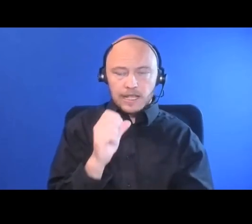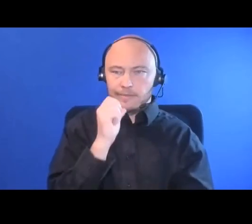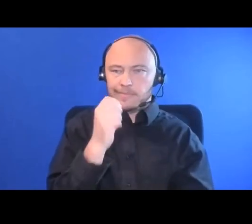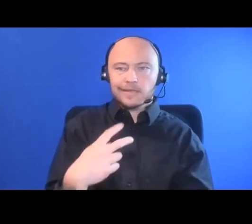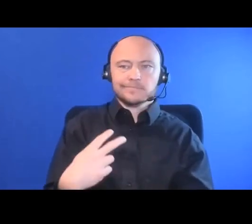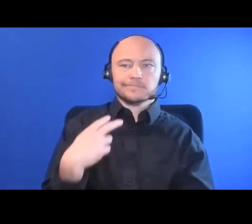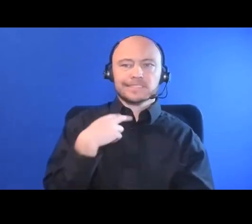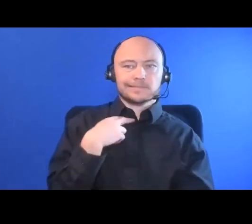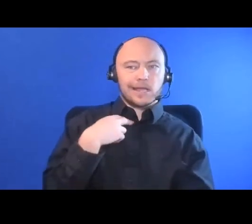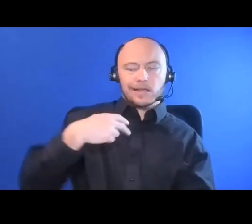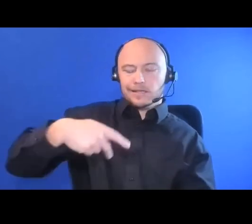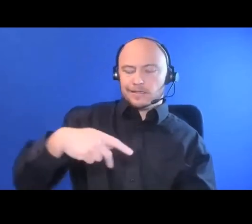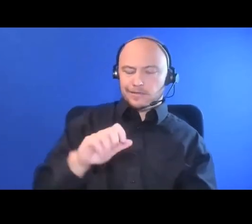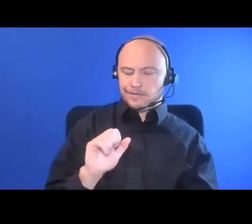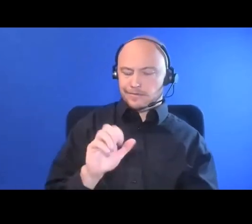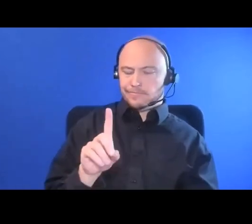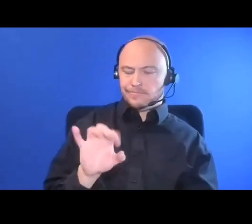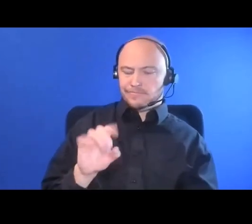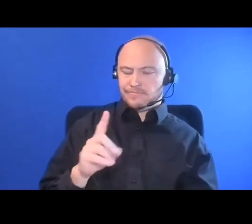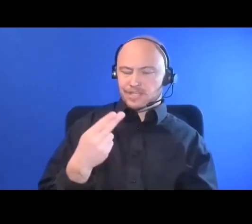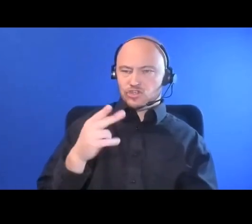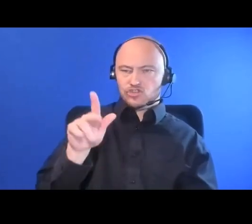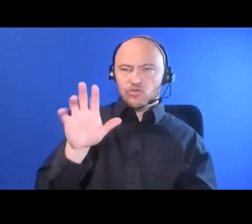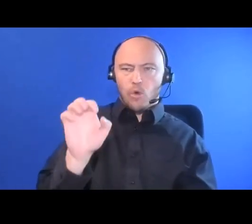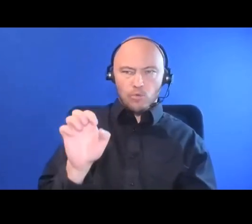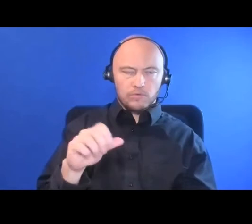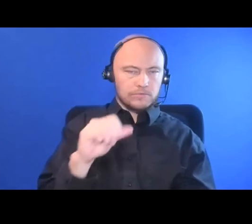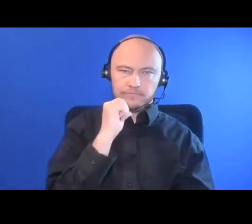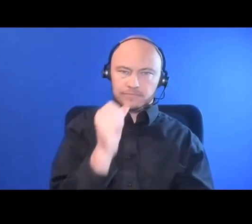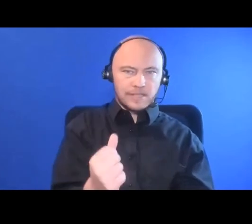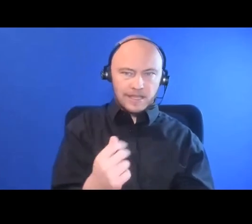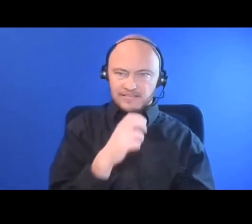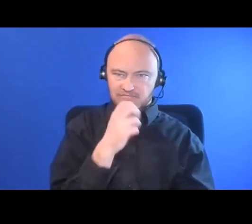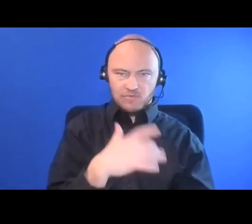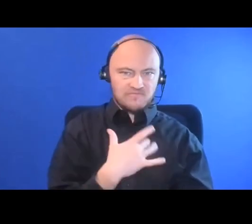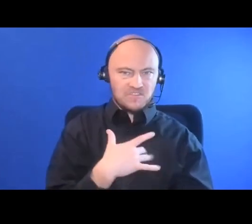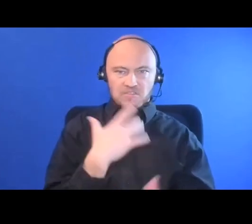or a restriction, but having come to this so late in life,